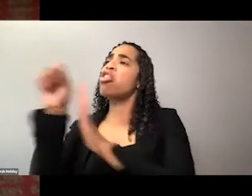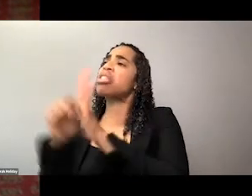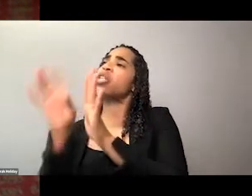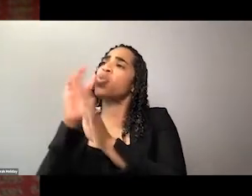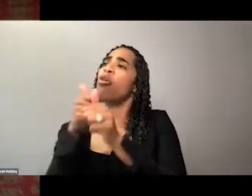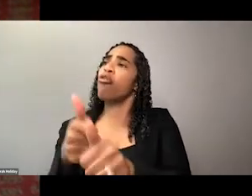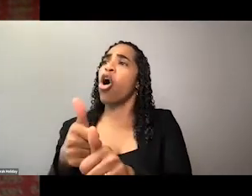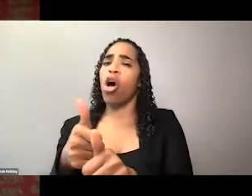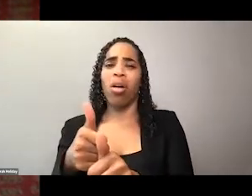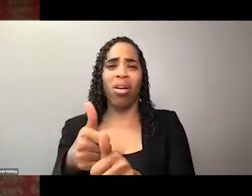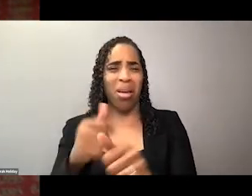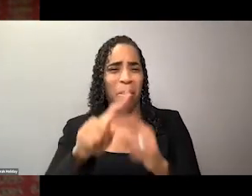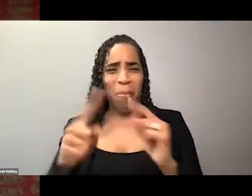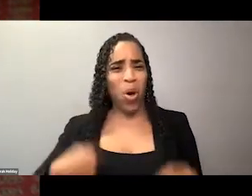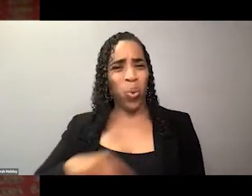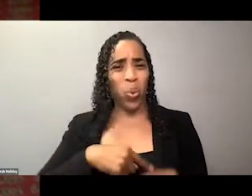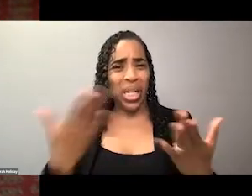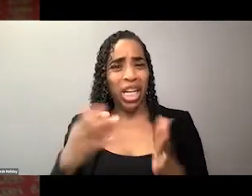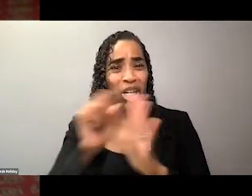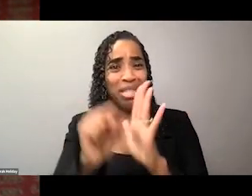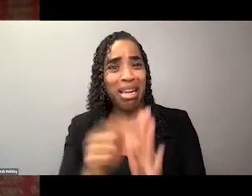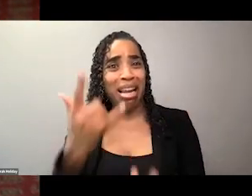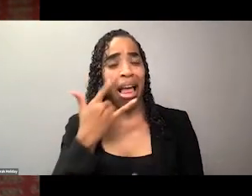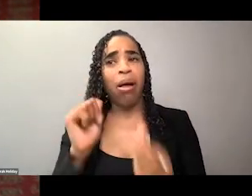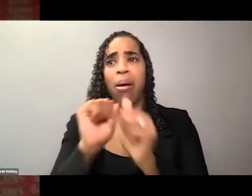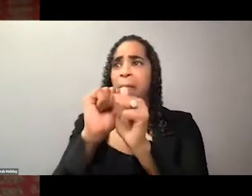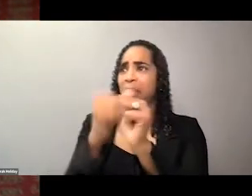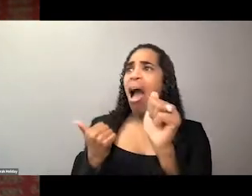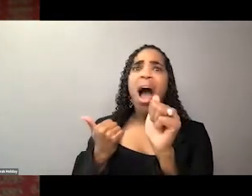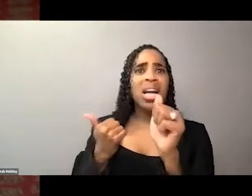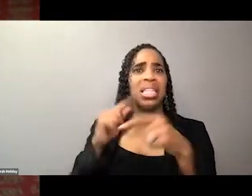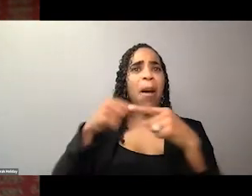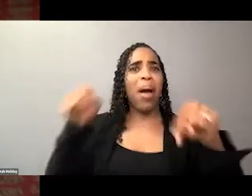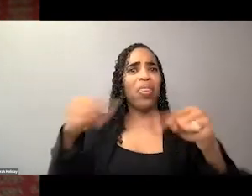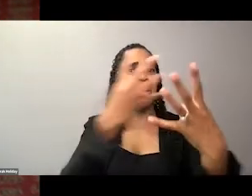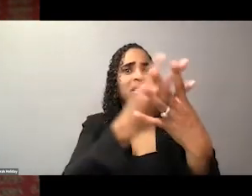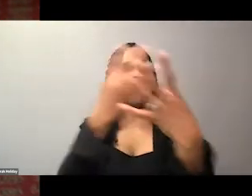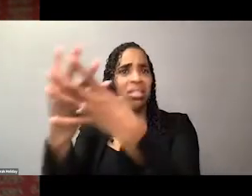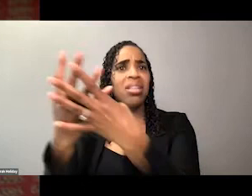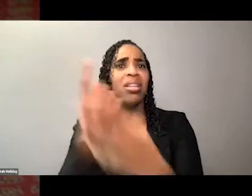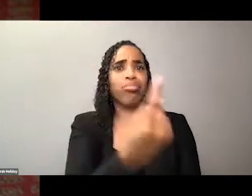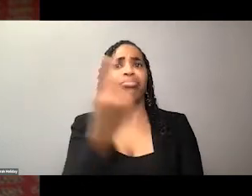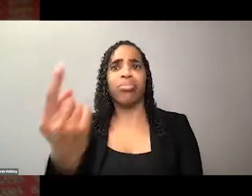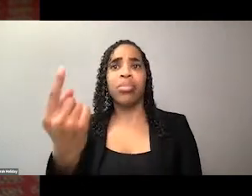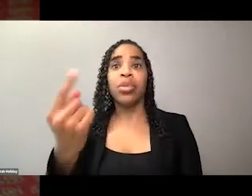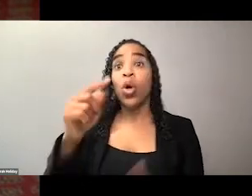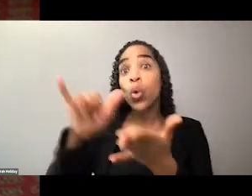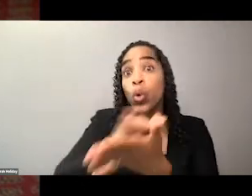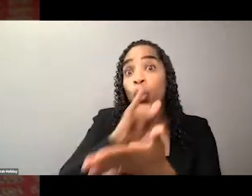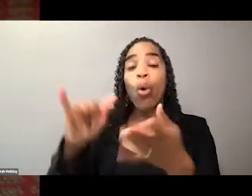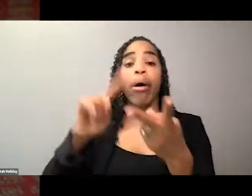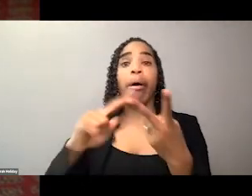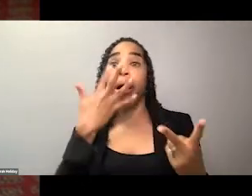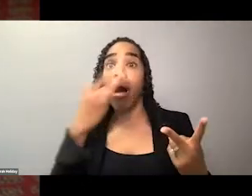a clear standards on the use of solitary confinement. Several states, including New York and Colorado, have already taken this critical step.